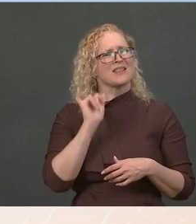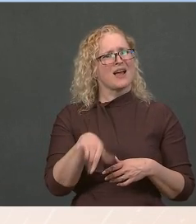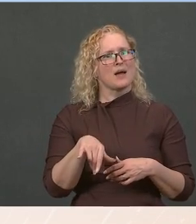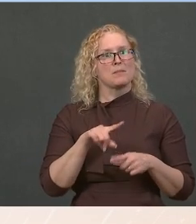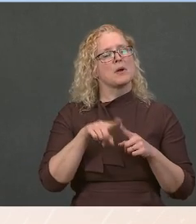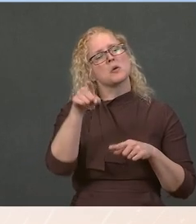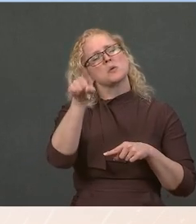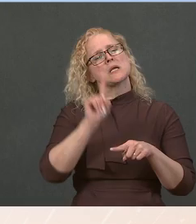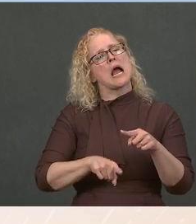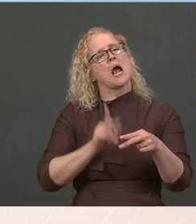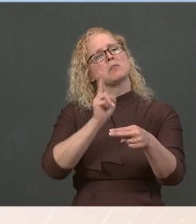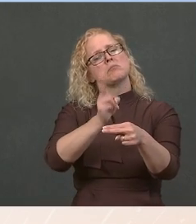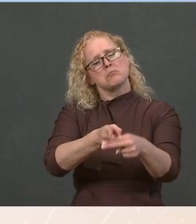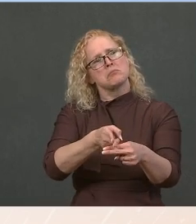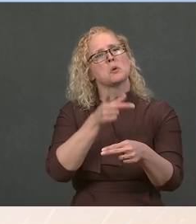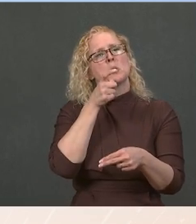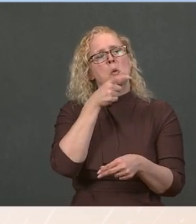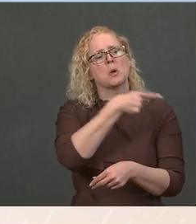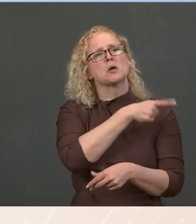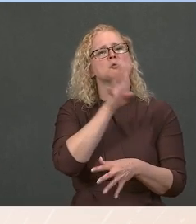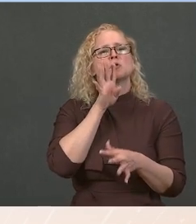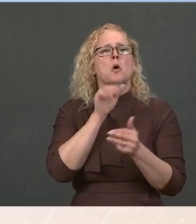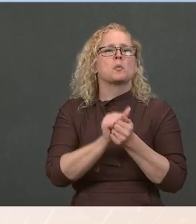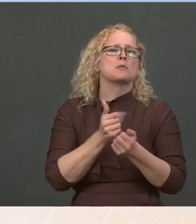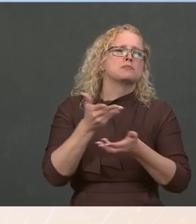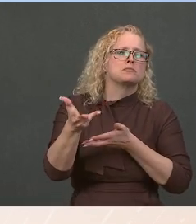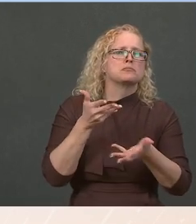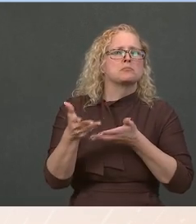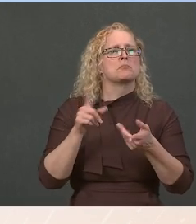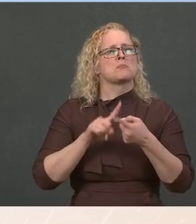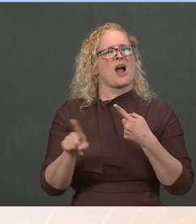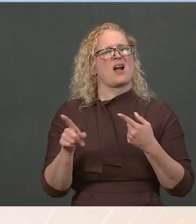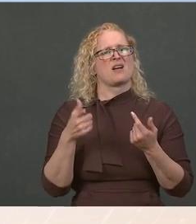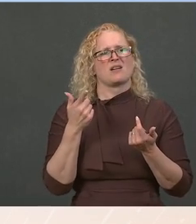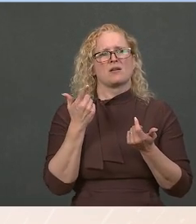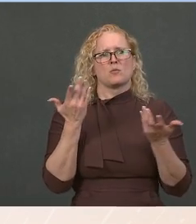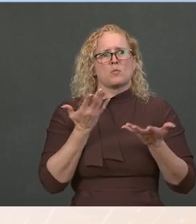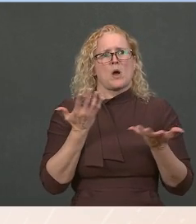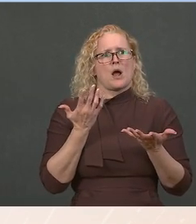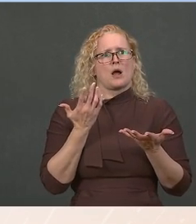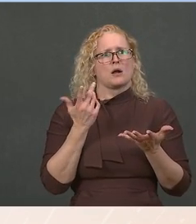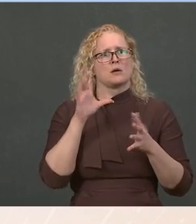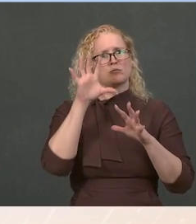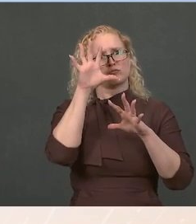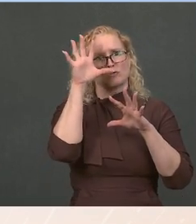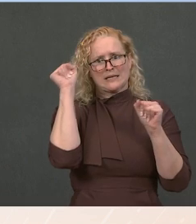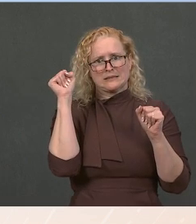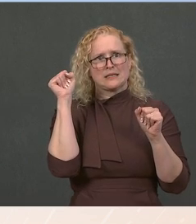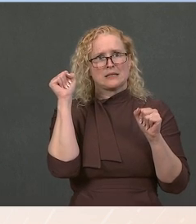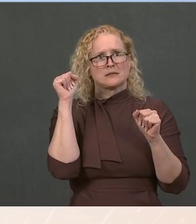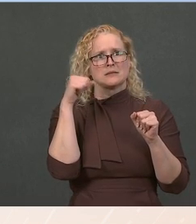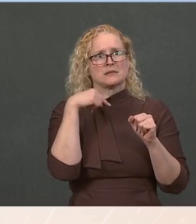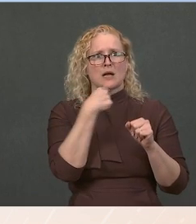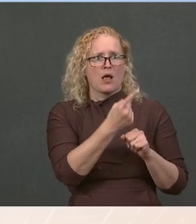just what his message is at this point. Is it as simple as, "Vote yes on these today"? Or is it pointing to the scores that you put out last night?